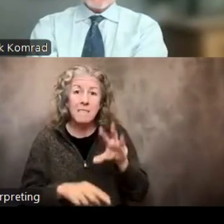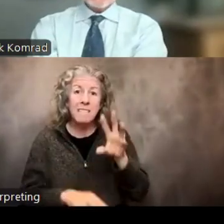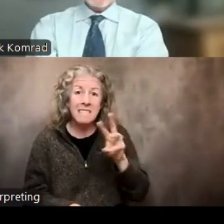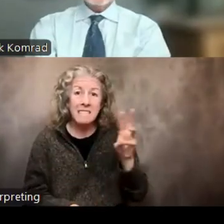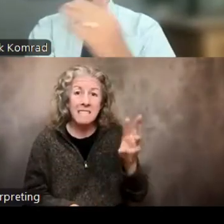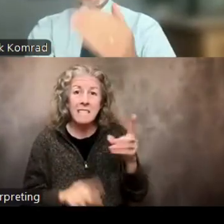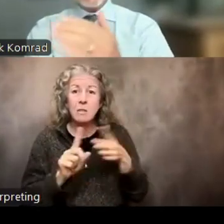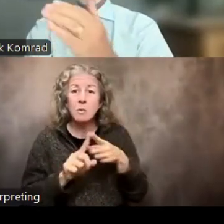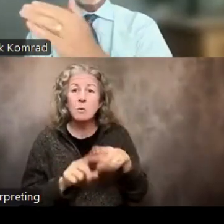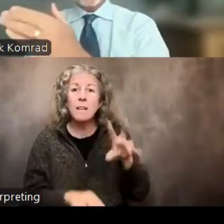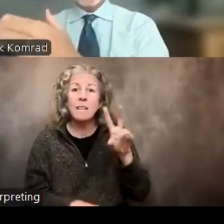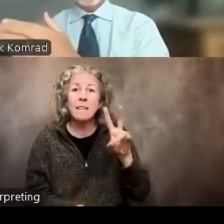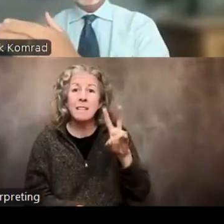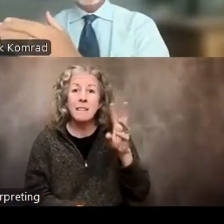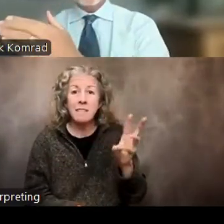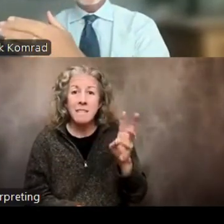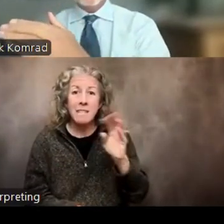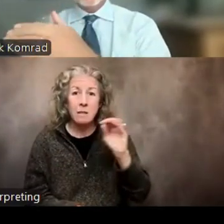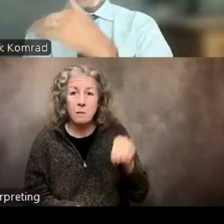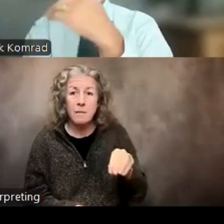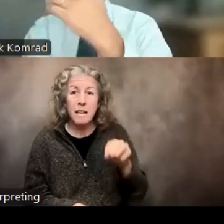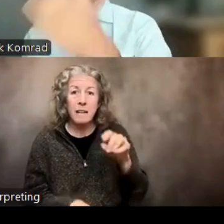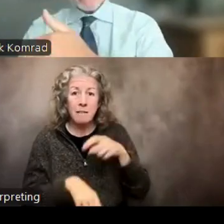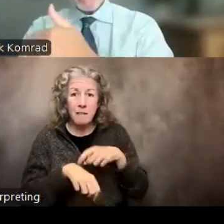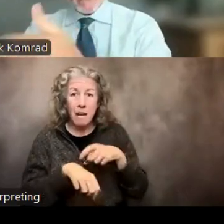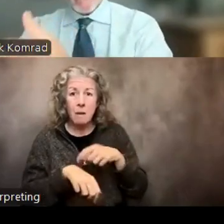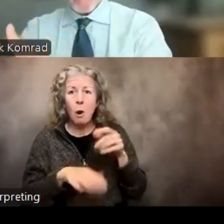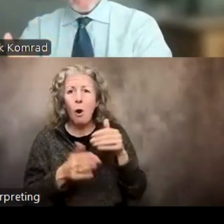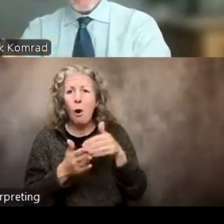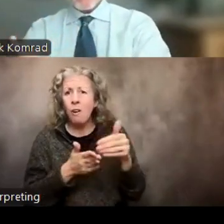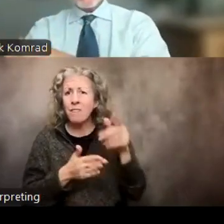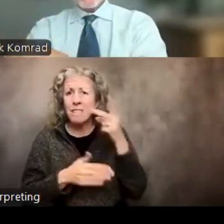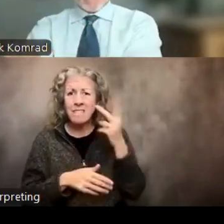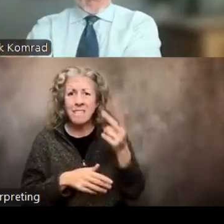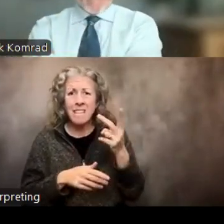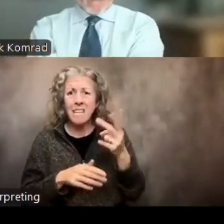see psychiatric diagnoses changing over the course of a